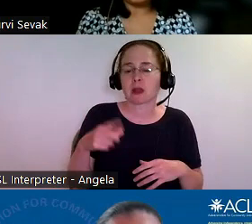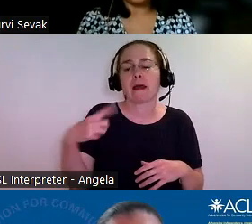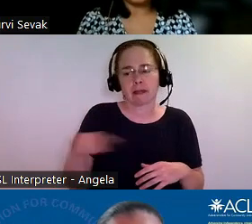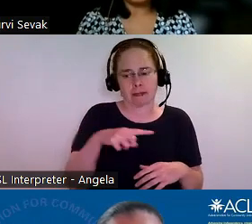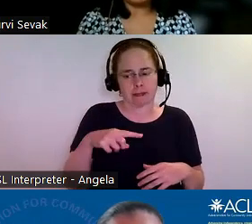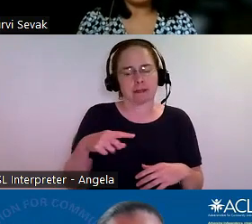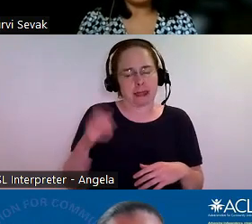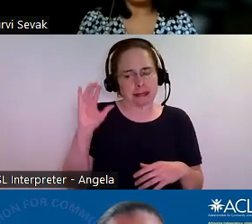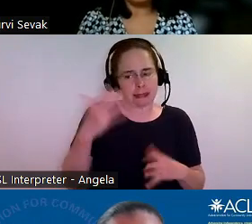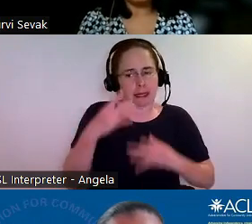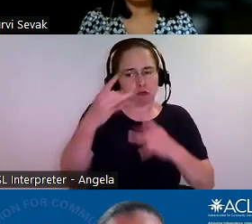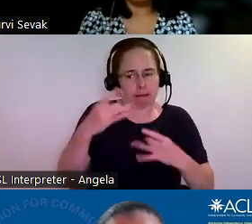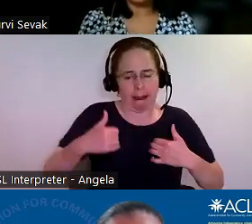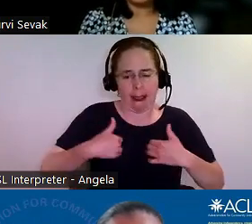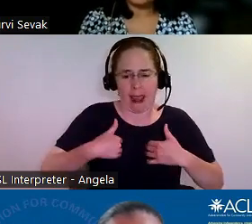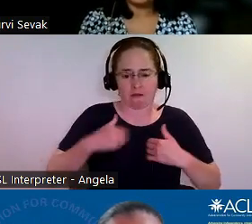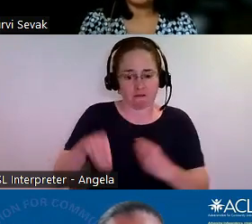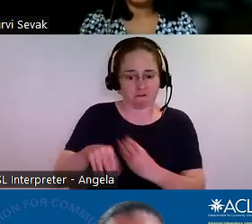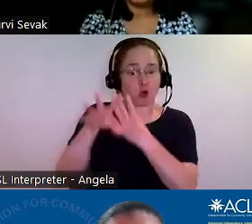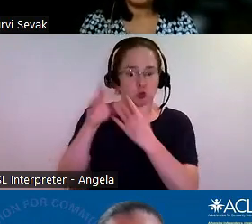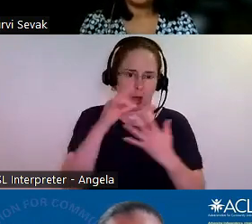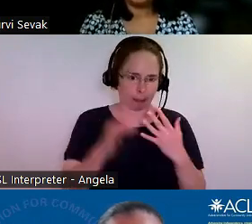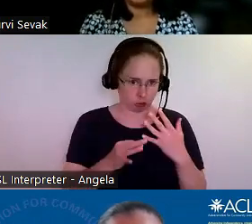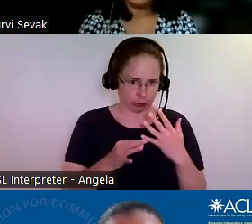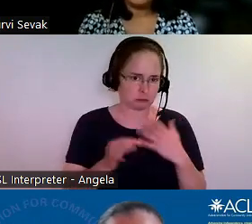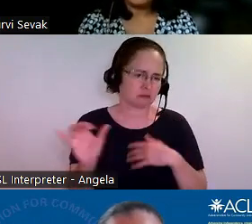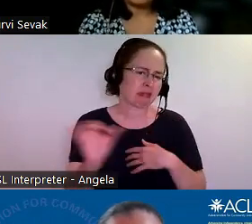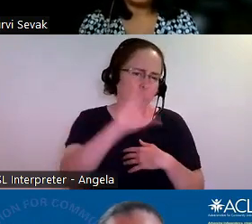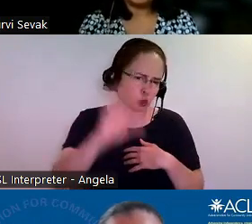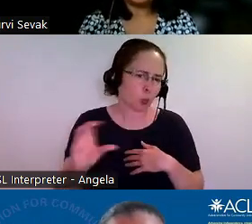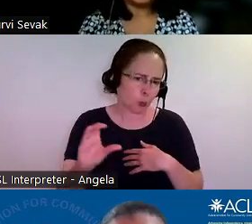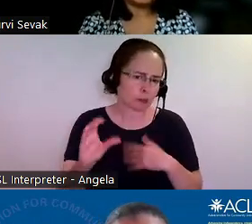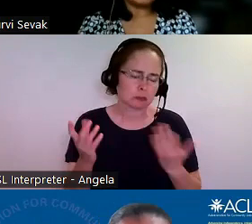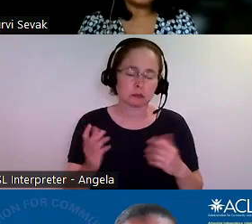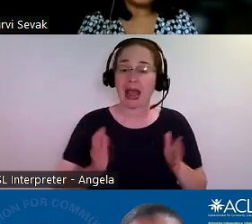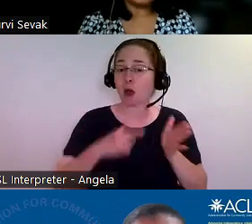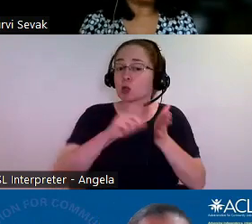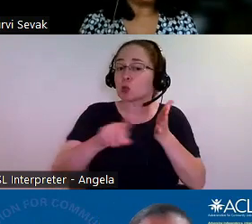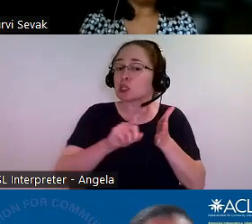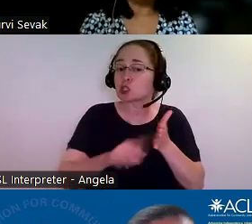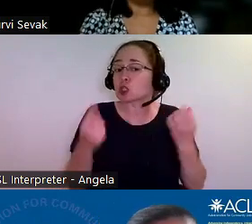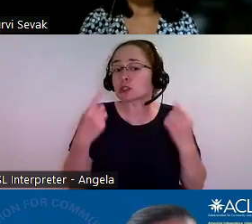interest in having virtual options like Zoom. Our research was conducted during,